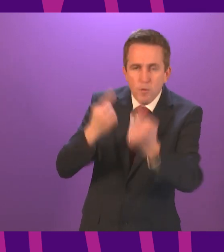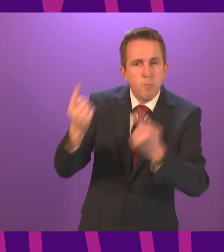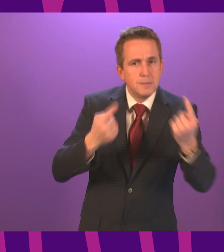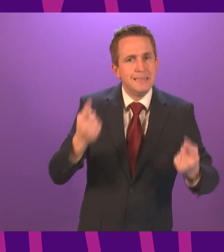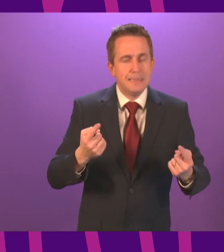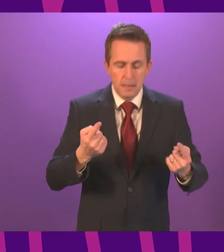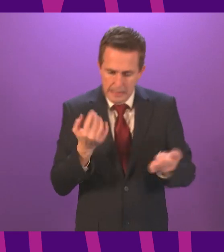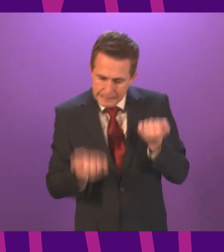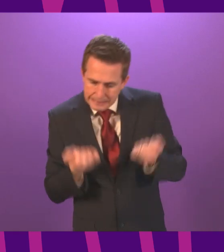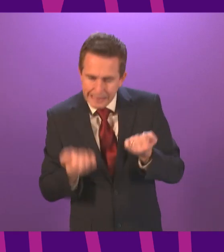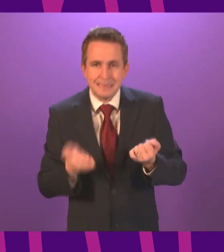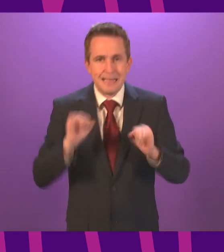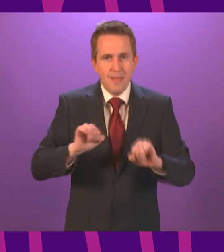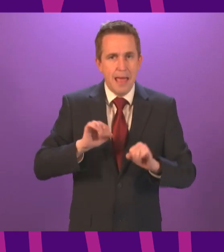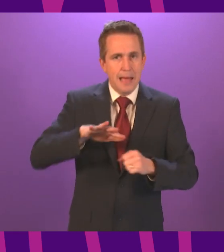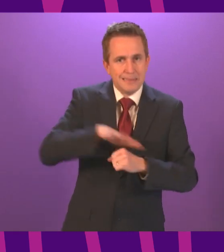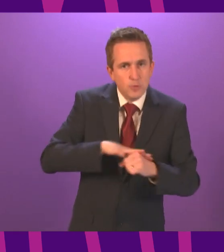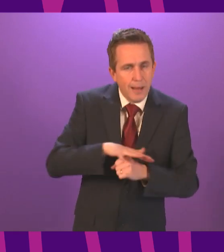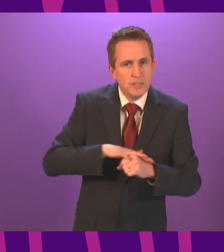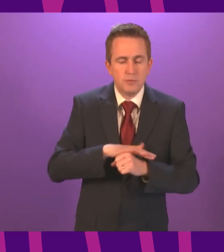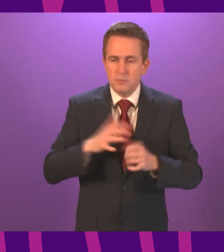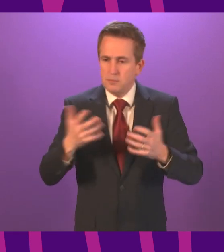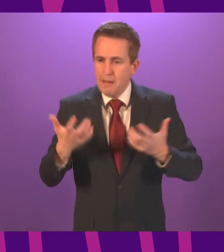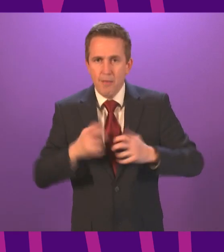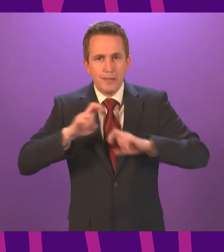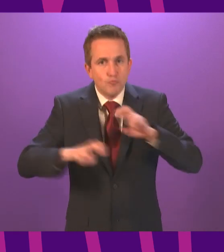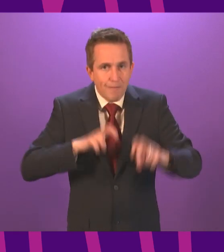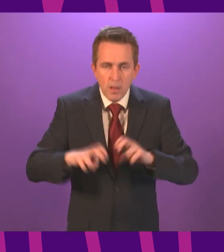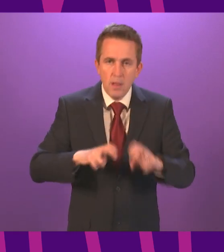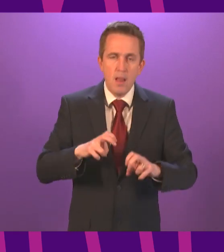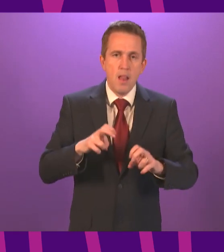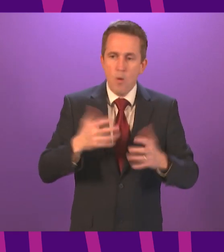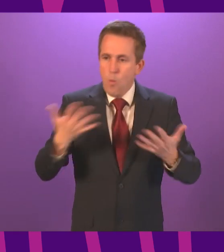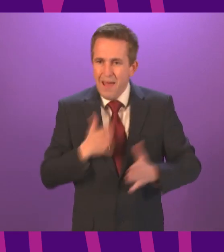how they behave over Christmas, as they do at other times of the year.